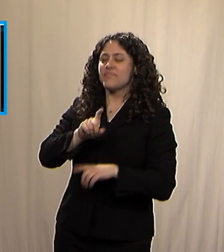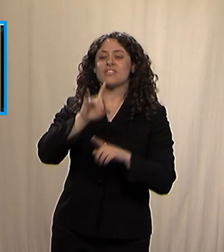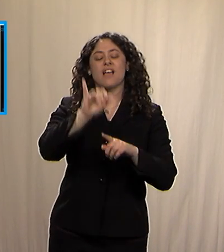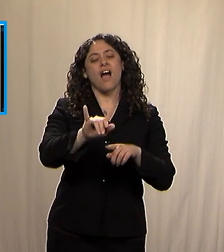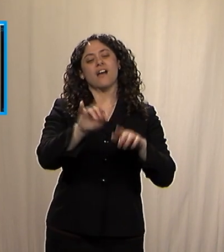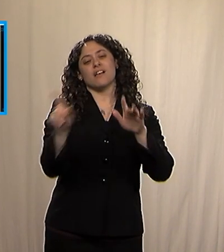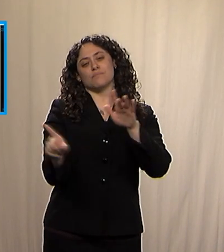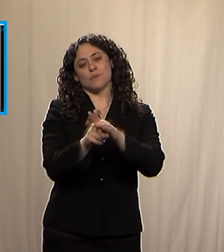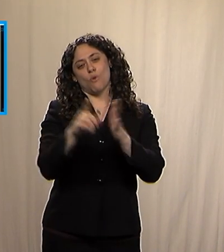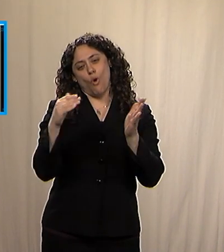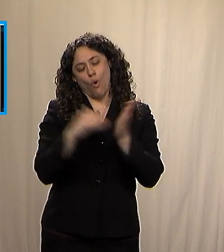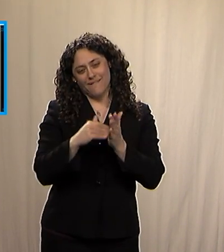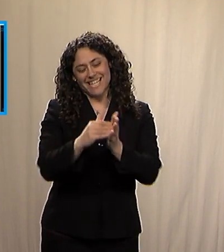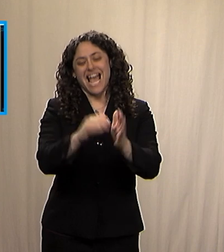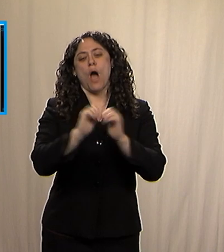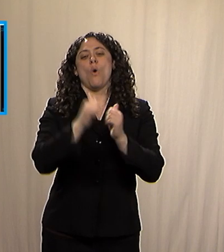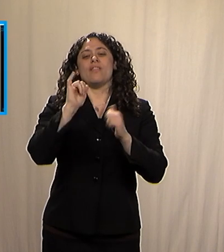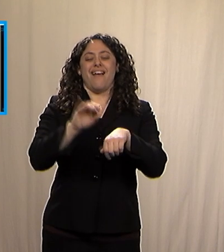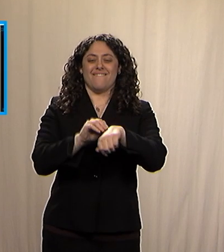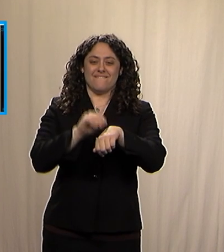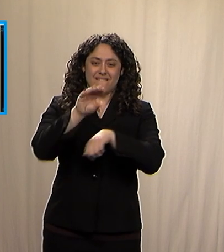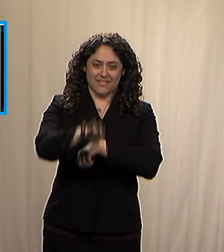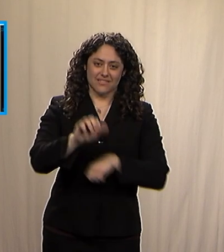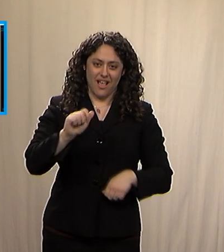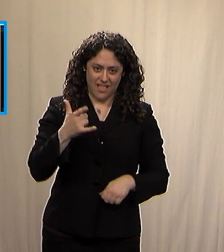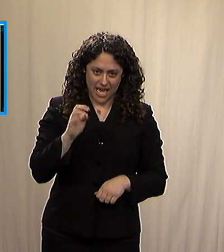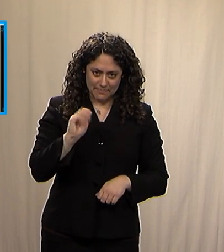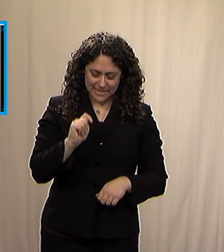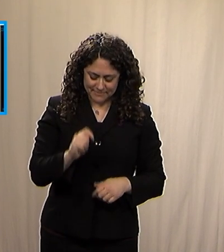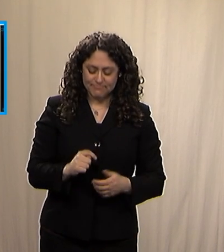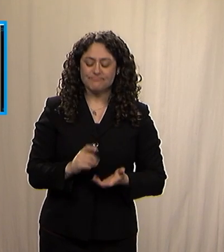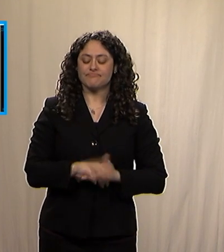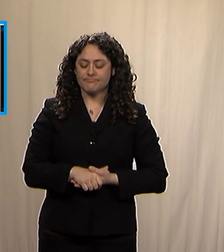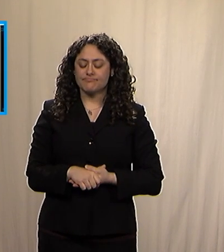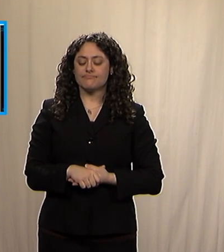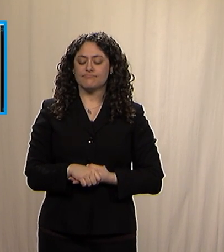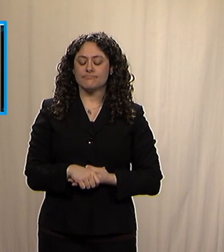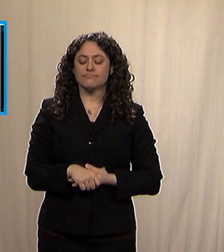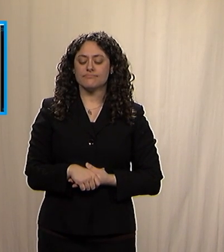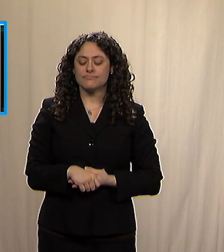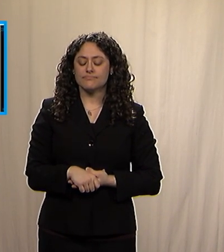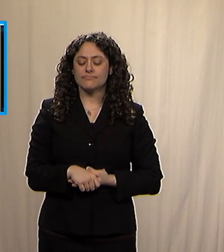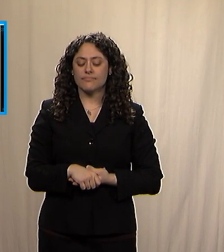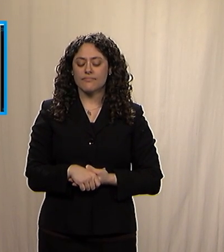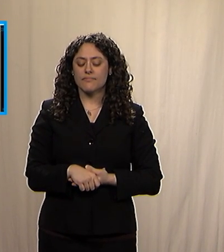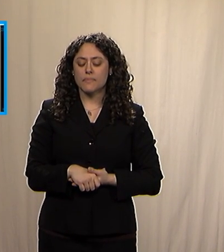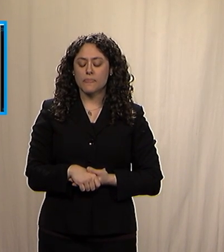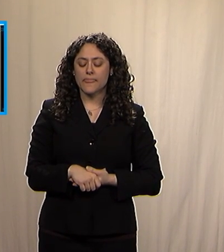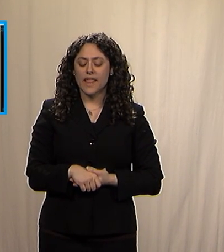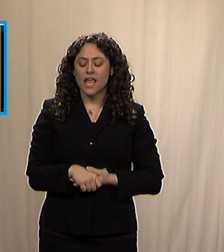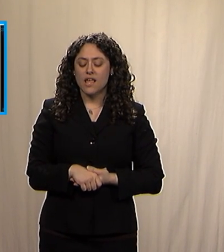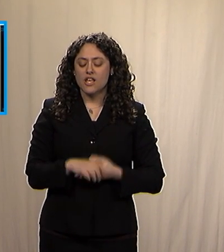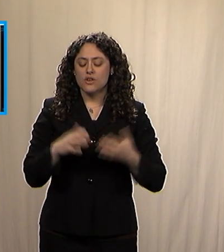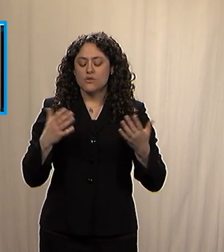it affects alignment with the people involved. Well, that's a great question.